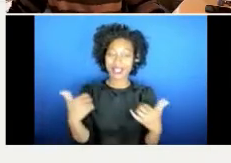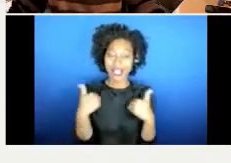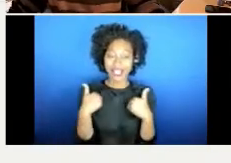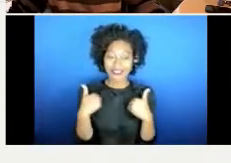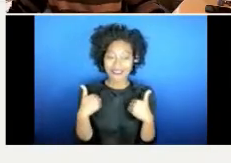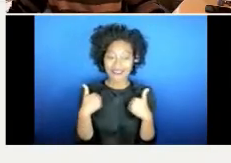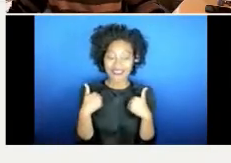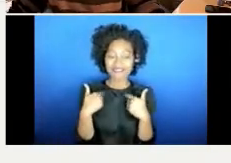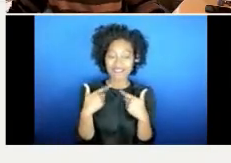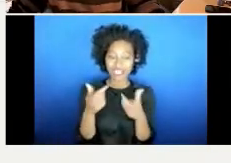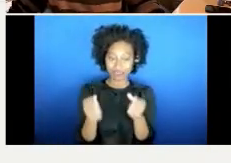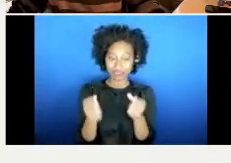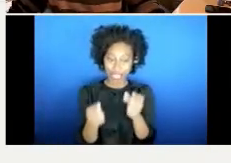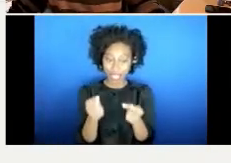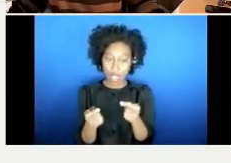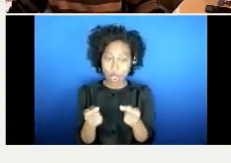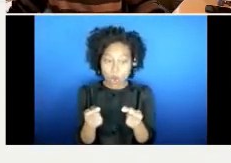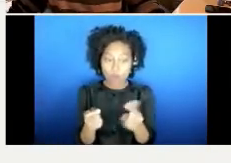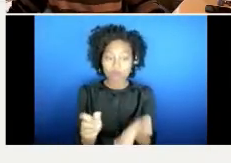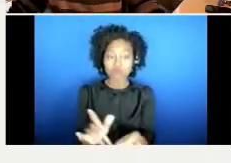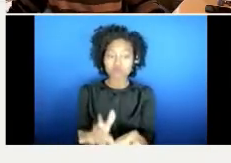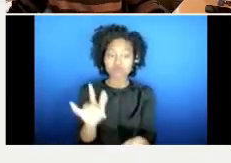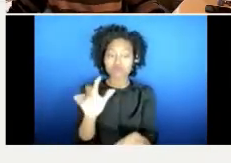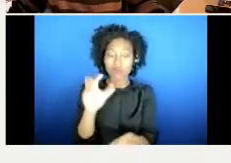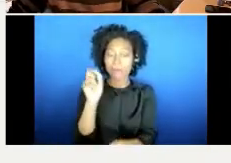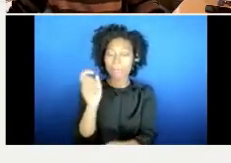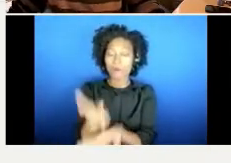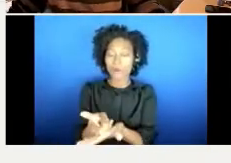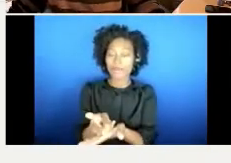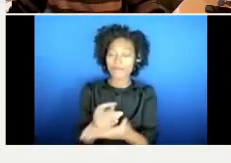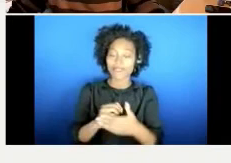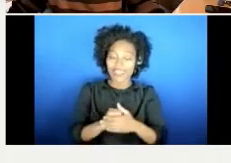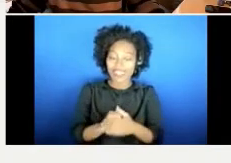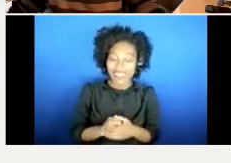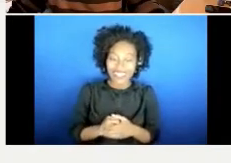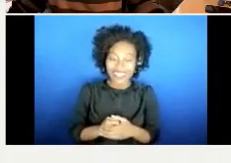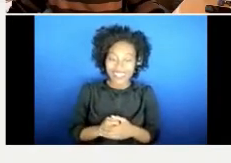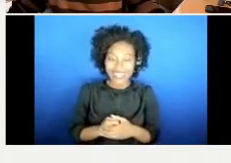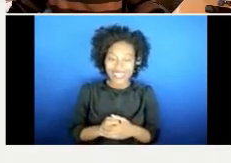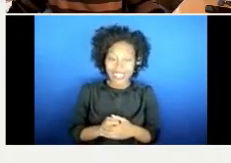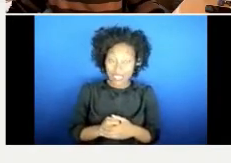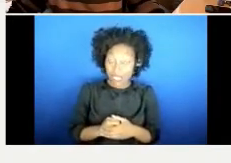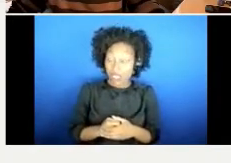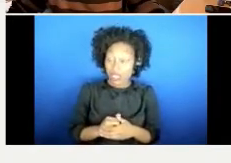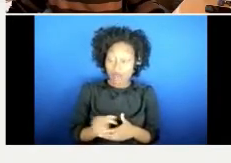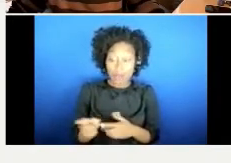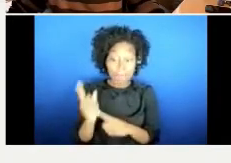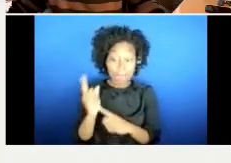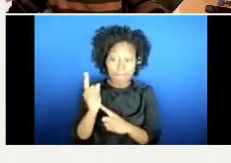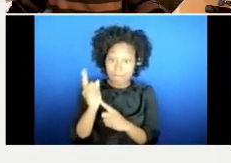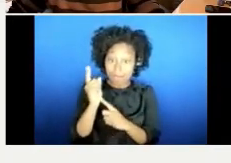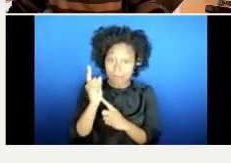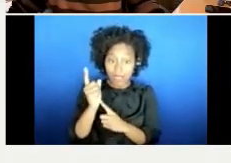some changes, so I'm going to approve. 14:34:10 As soon it is approved things are